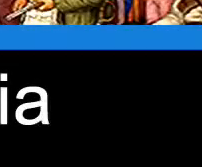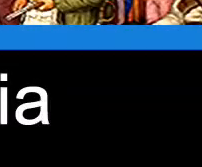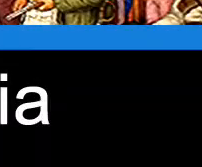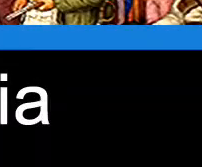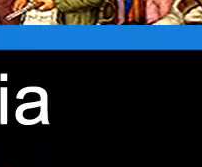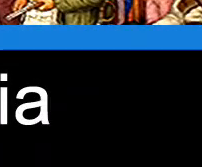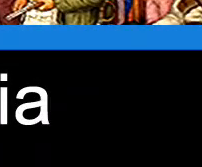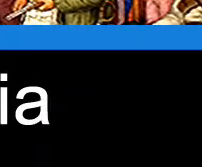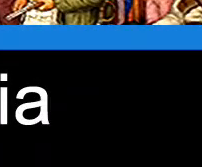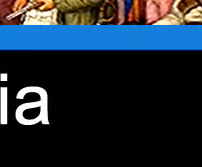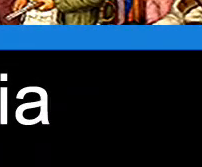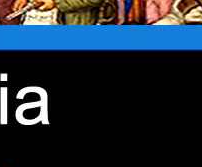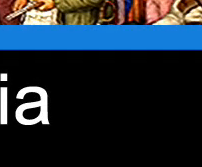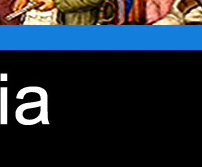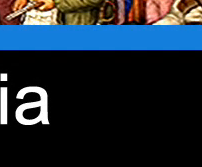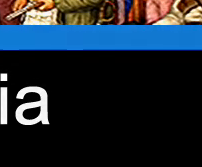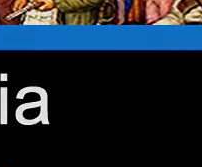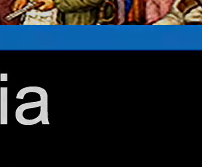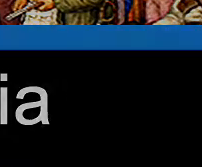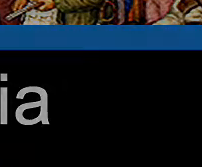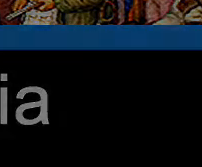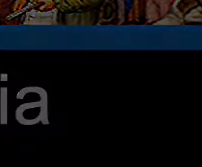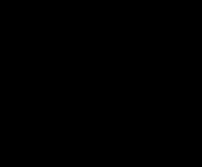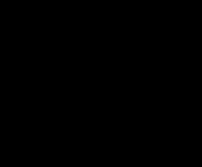In today's conference the President Andres Manuel Lopez Obrador